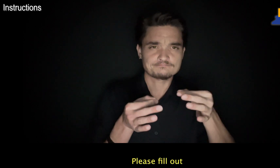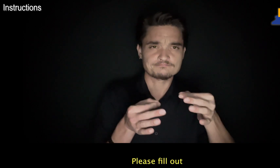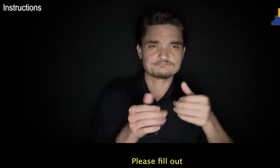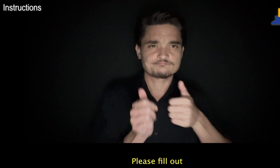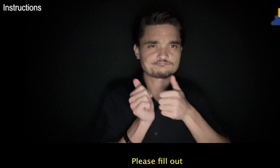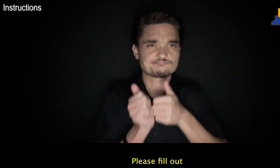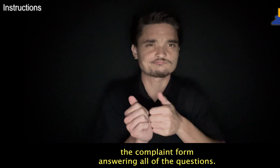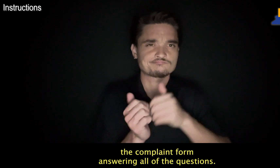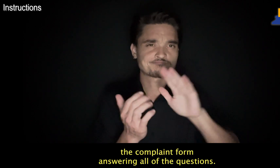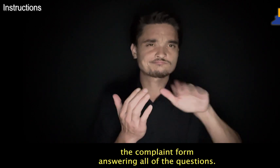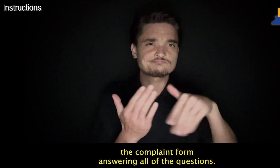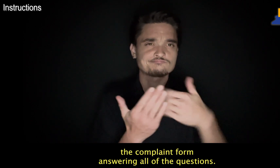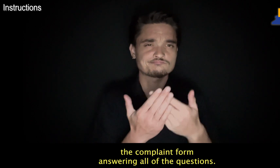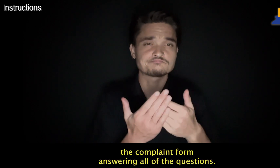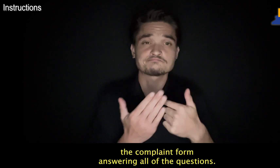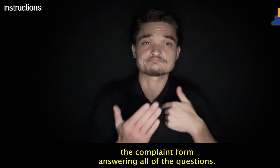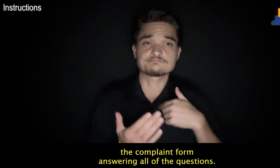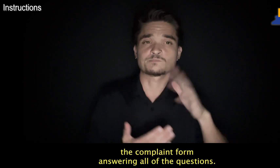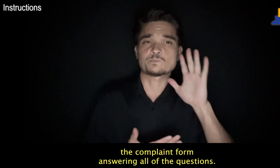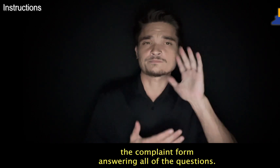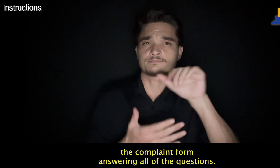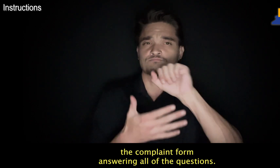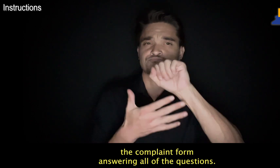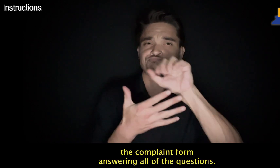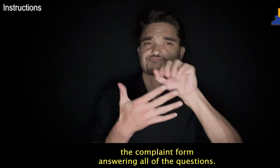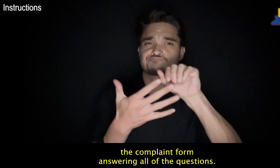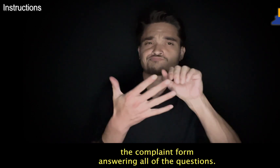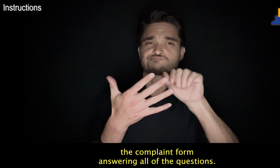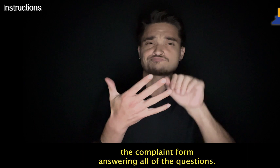Please fill out the complaint form answering all of the questions.